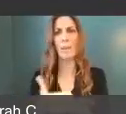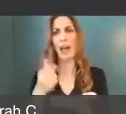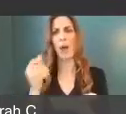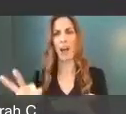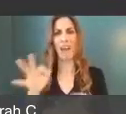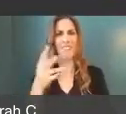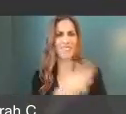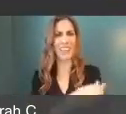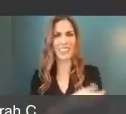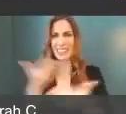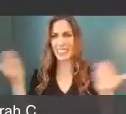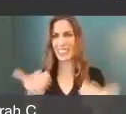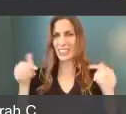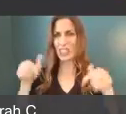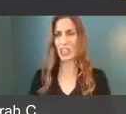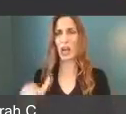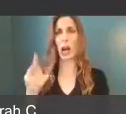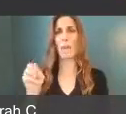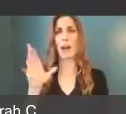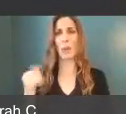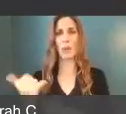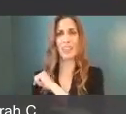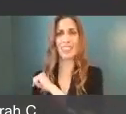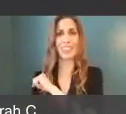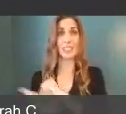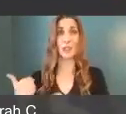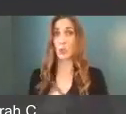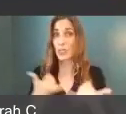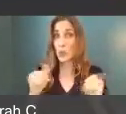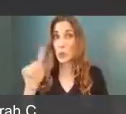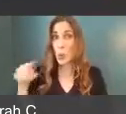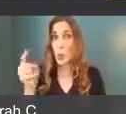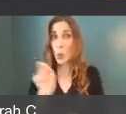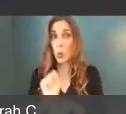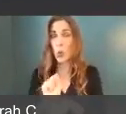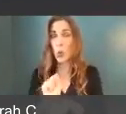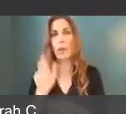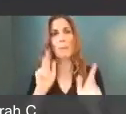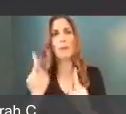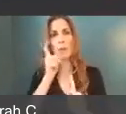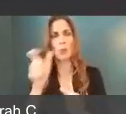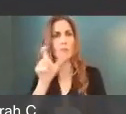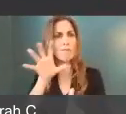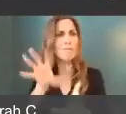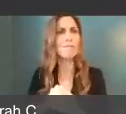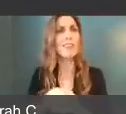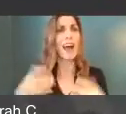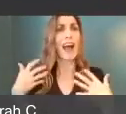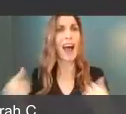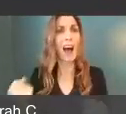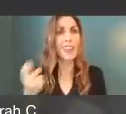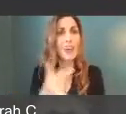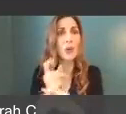County is still only vaccinating frontline health healthcare workers in Phase 1A but I am so